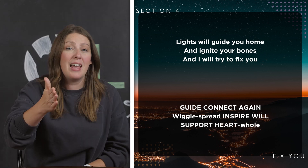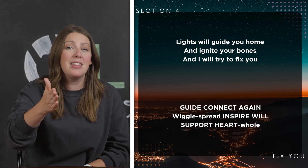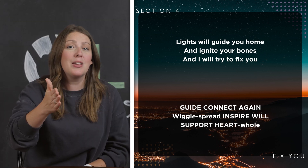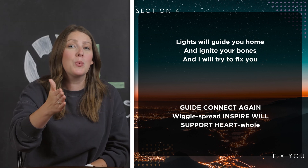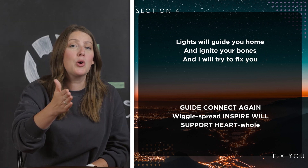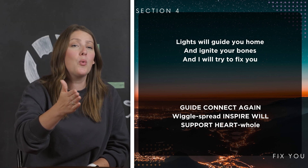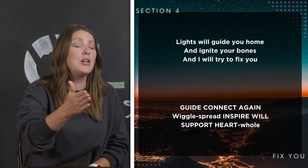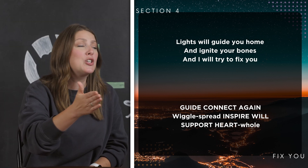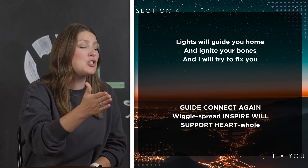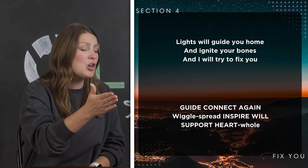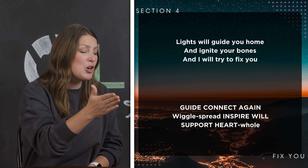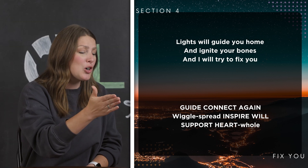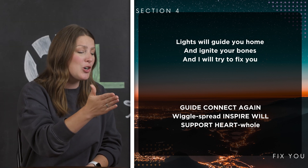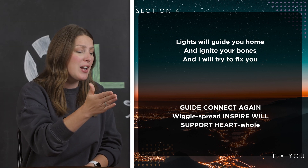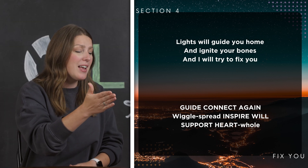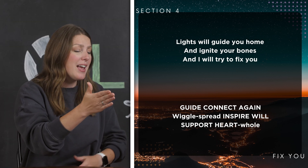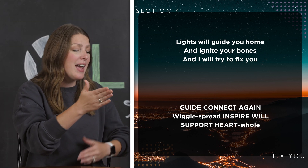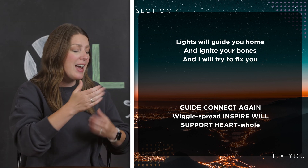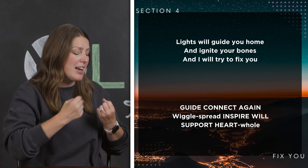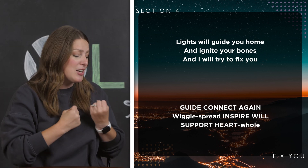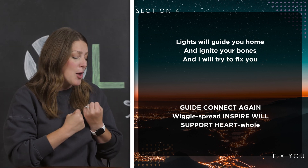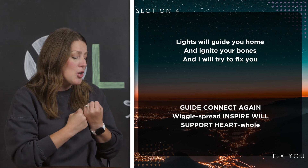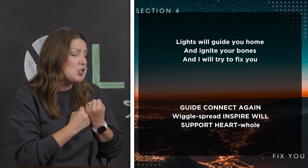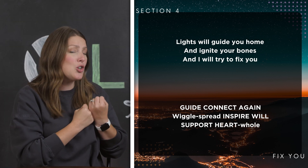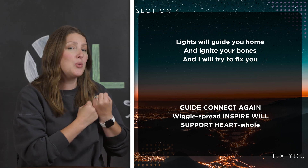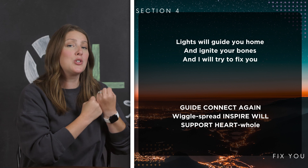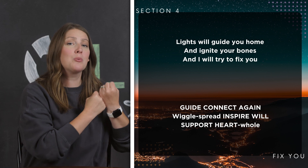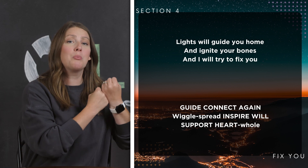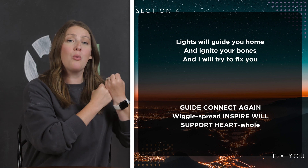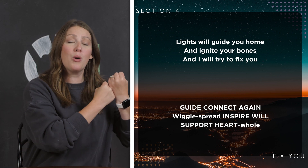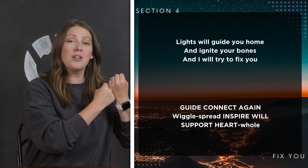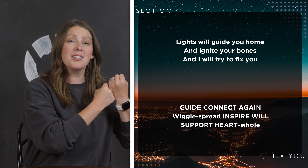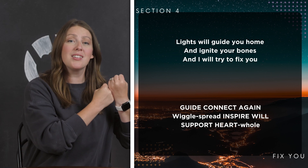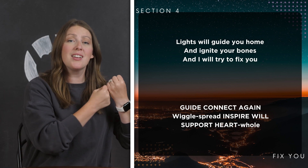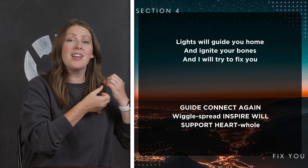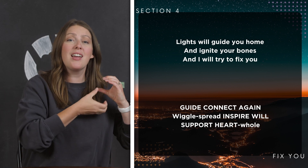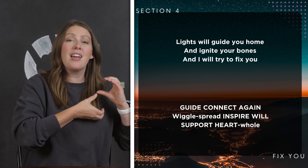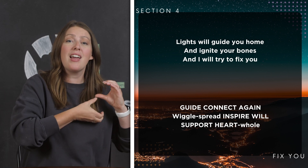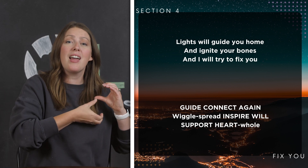And then we're going to turn and show support.